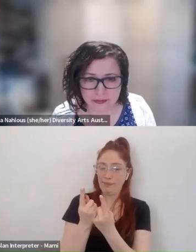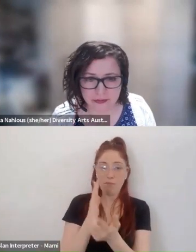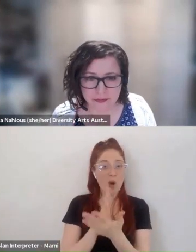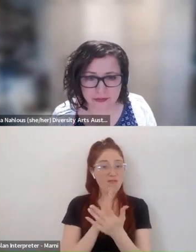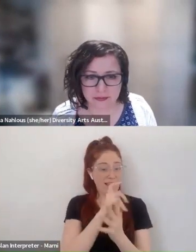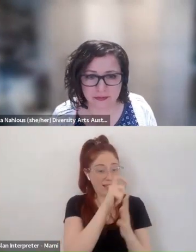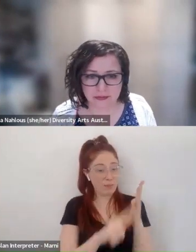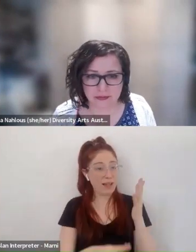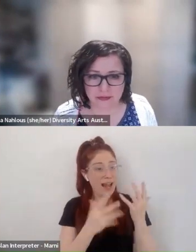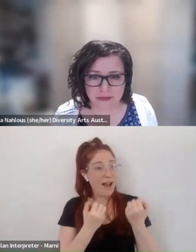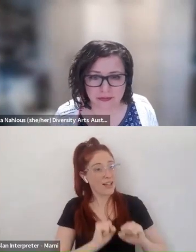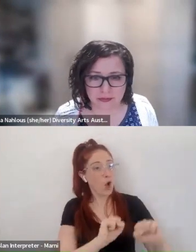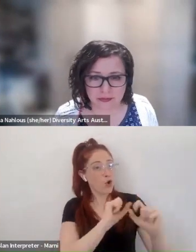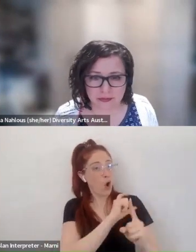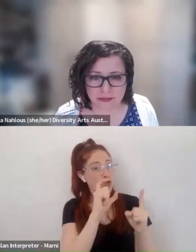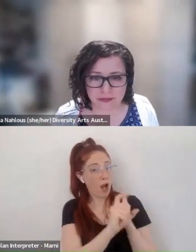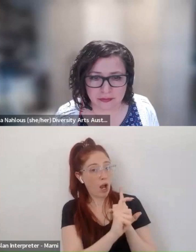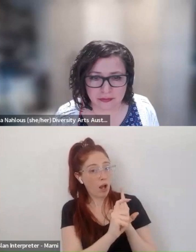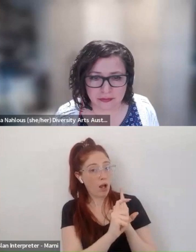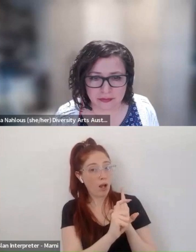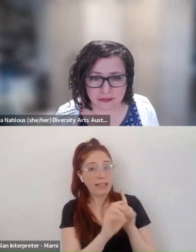there is a massive culture that sits around the deaf community.